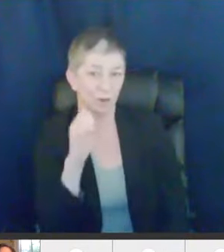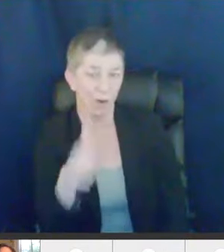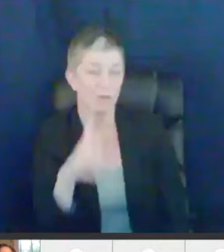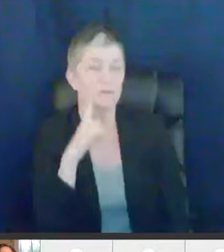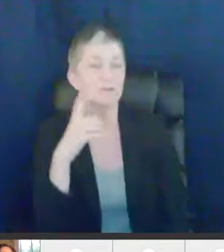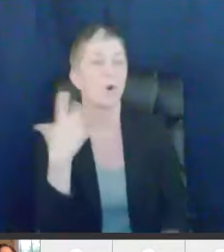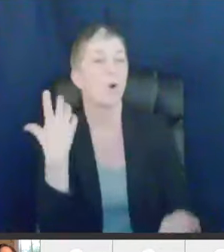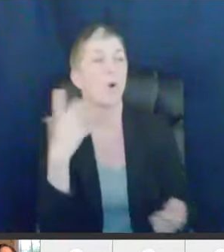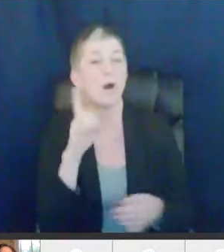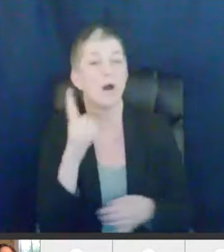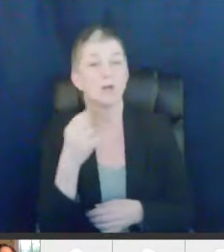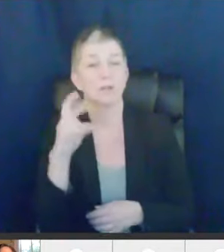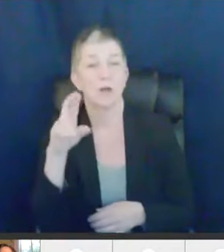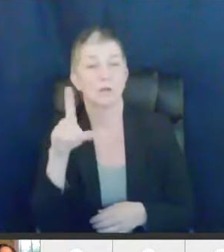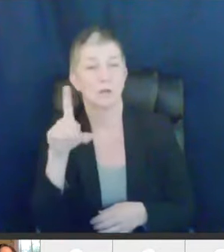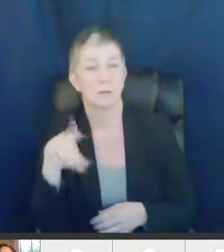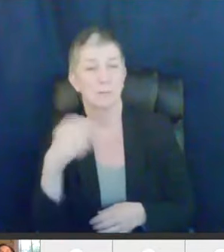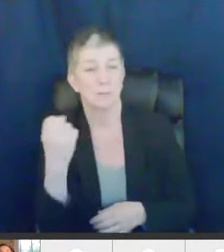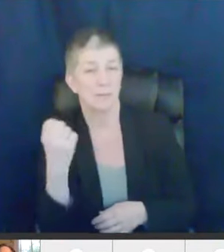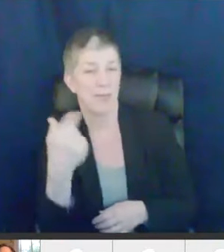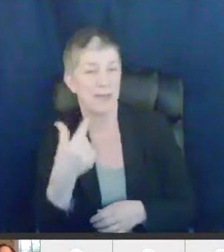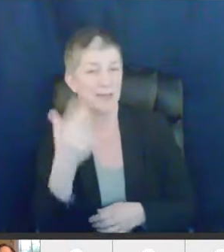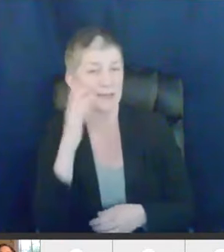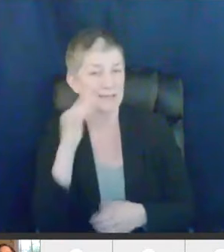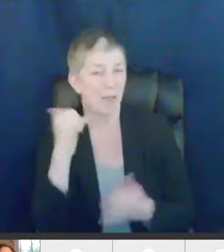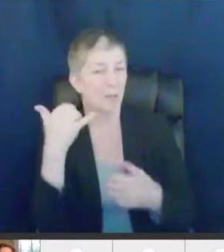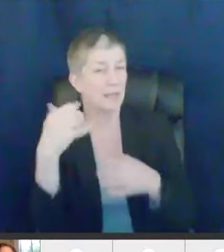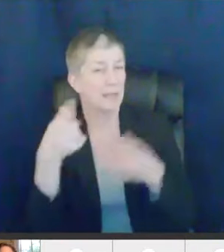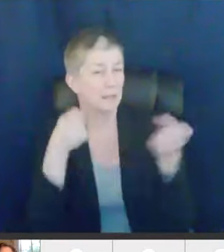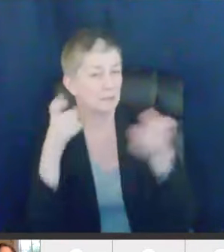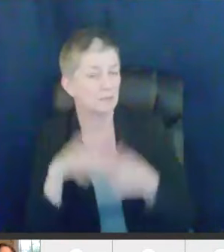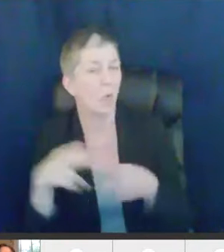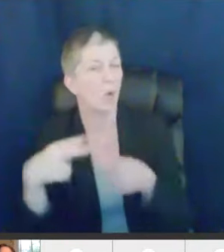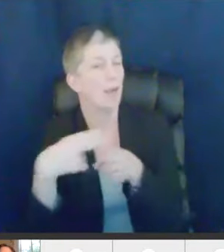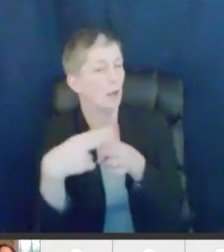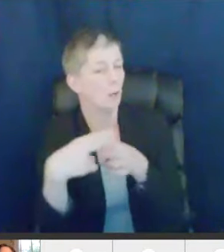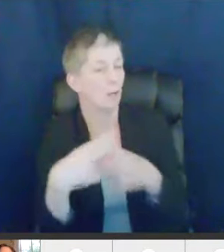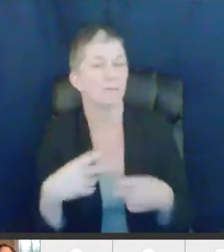administrator or she the interim administrator interim administrator are